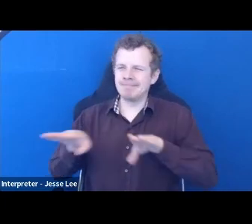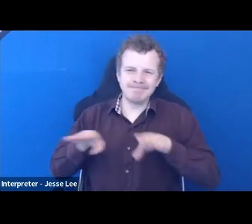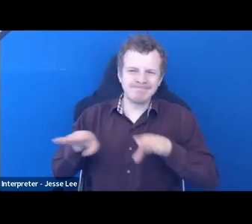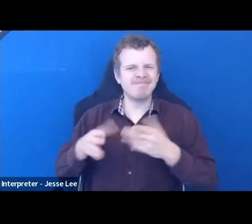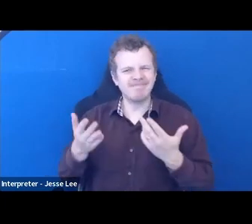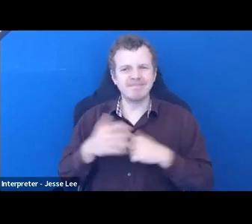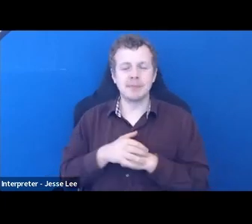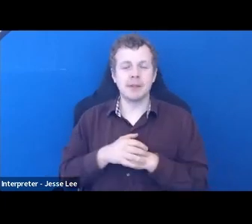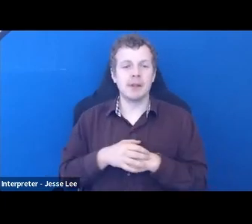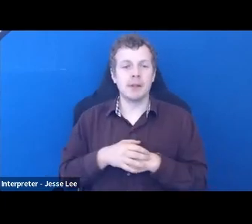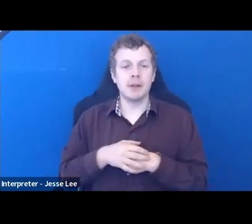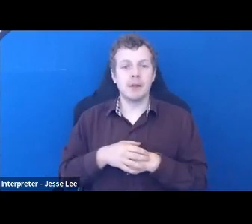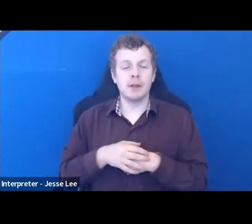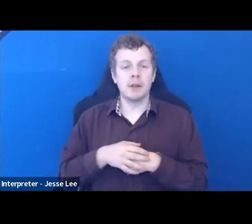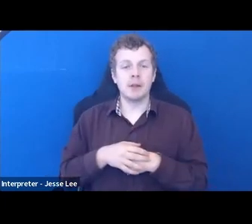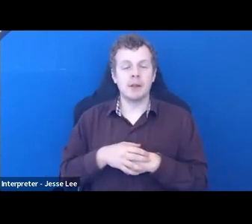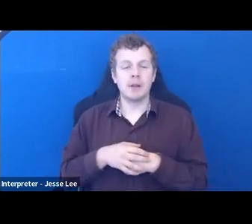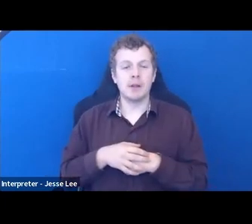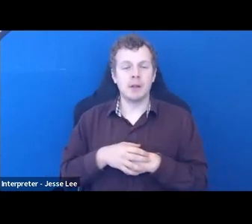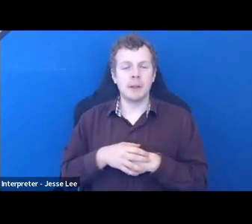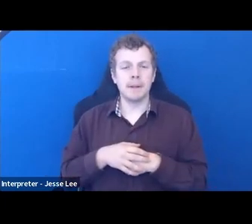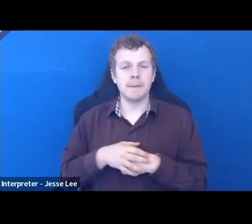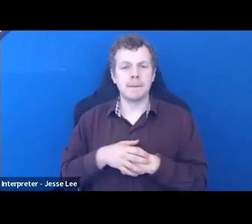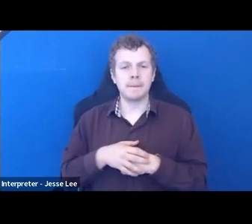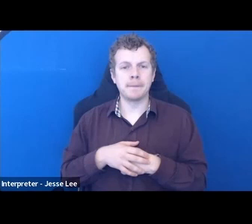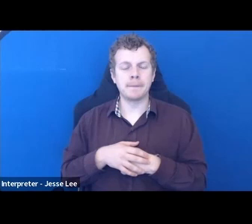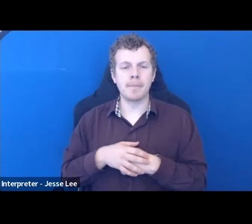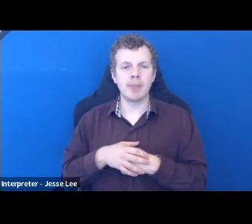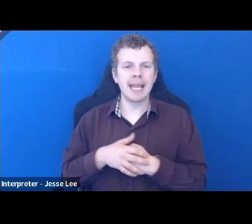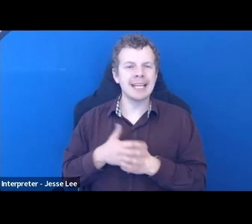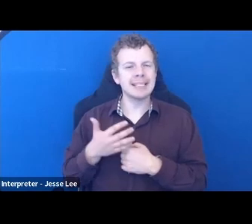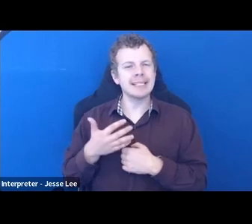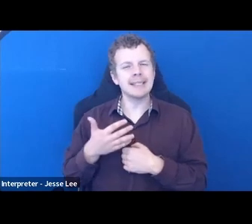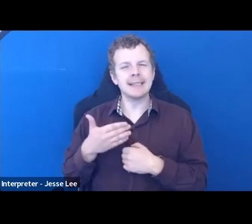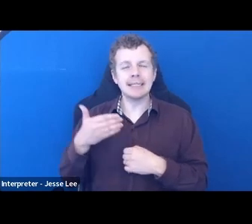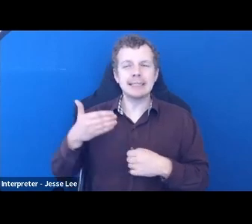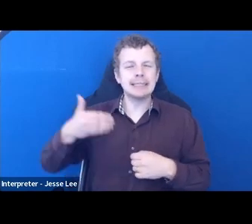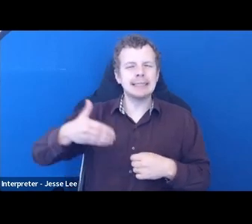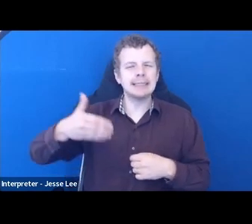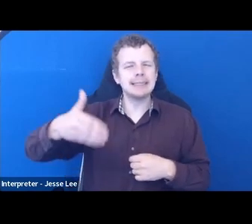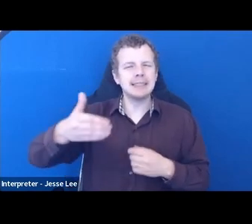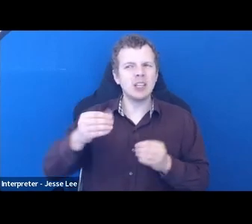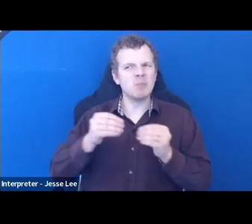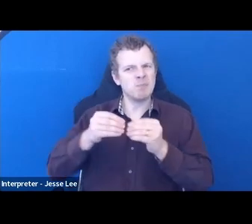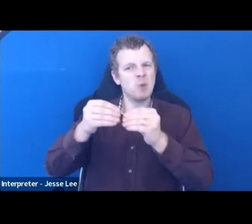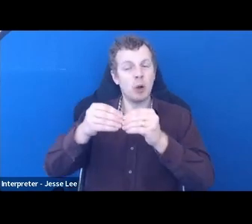And it's not very - it's becoming more common, but in the past many studies have shown